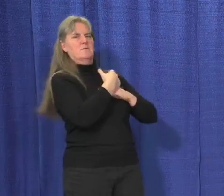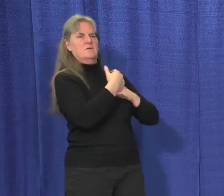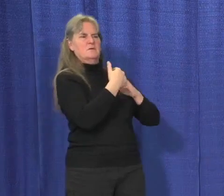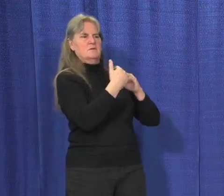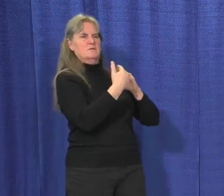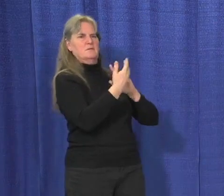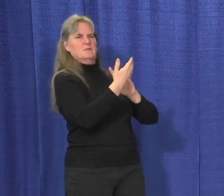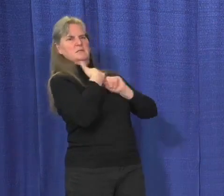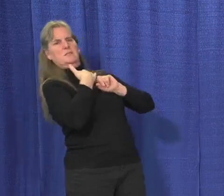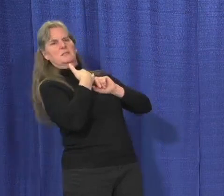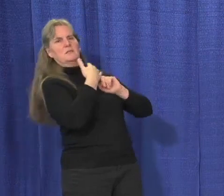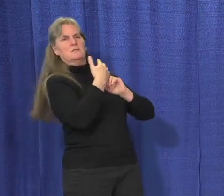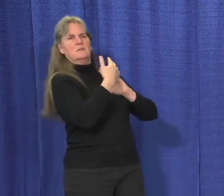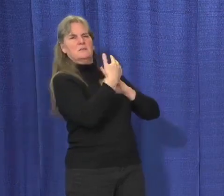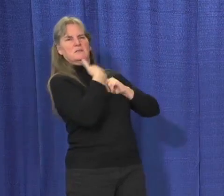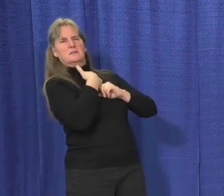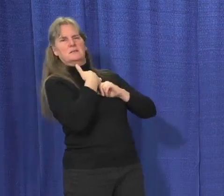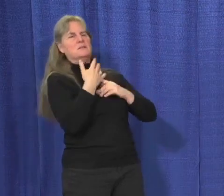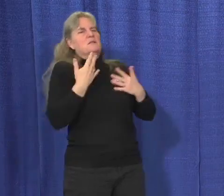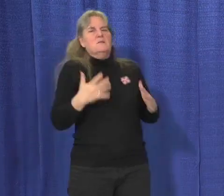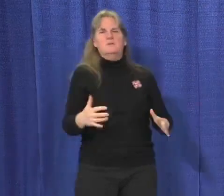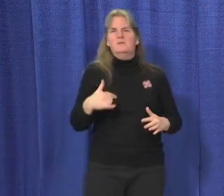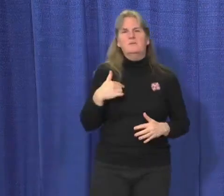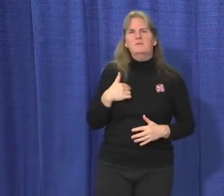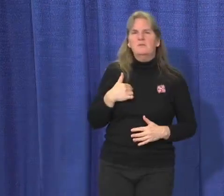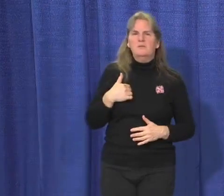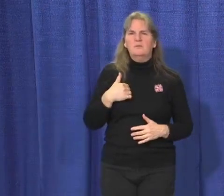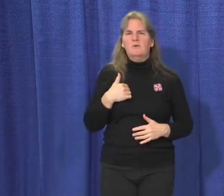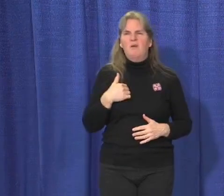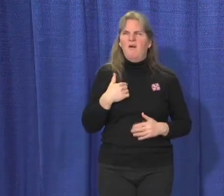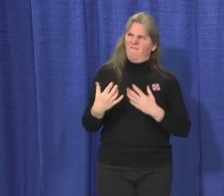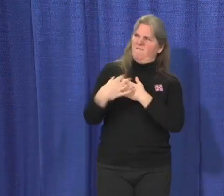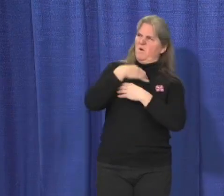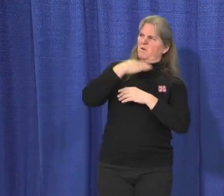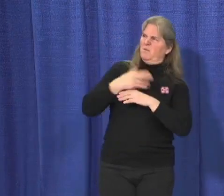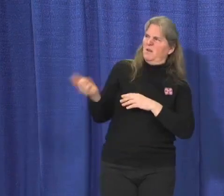are being unfairly coerced which can have a lot of negative